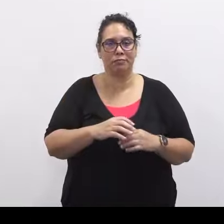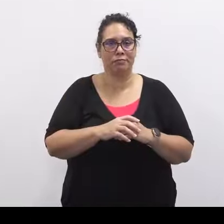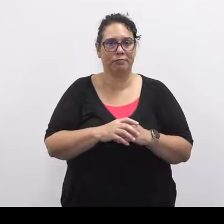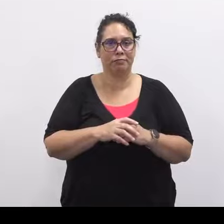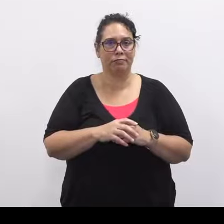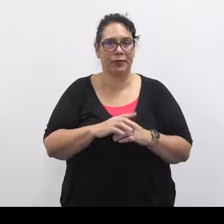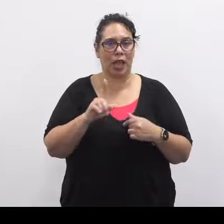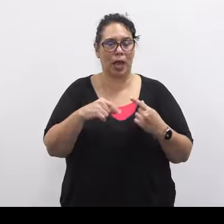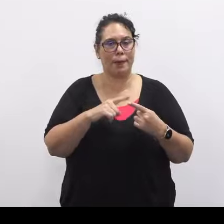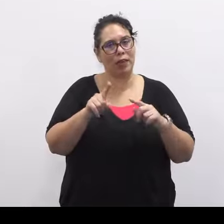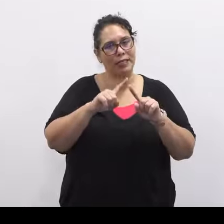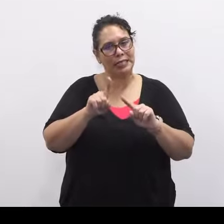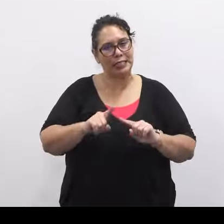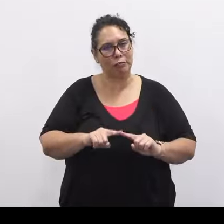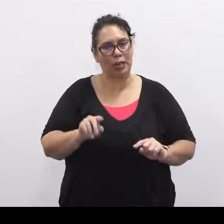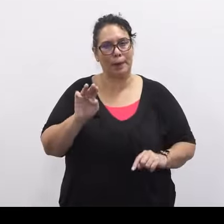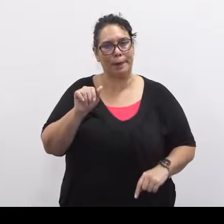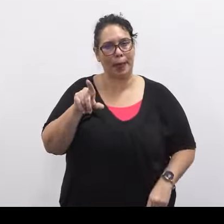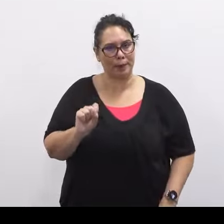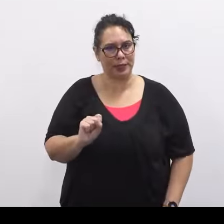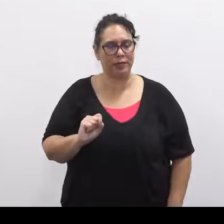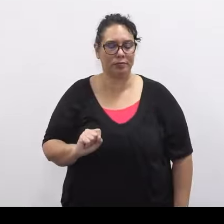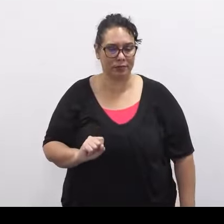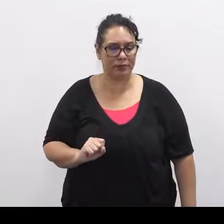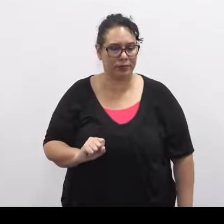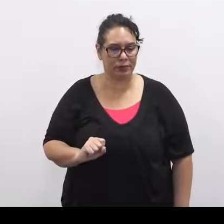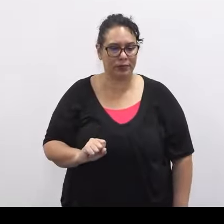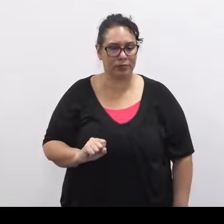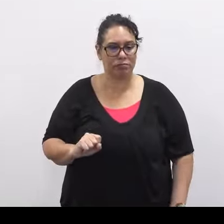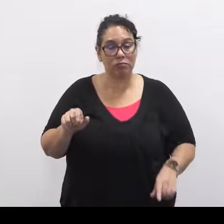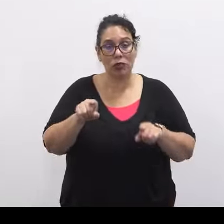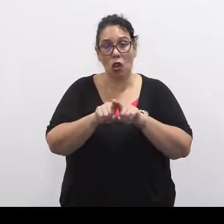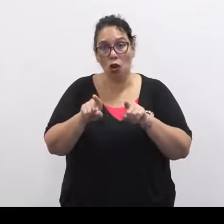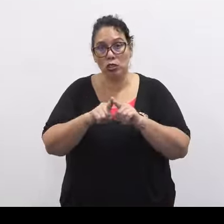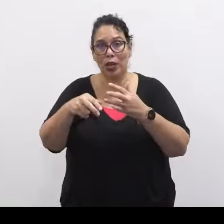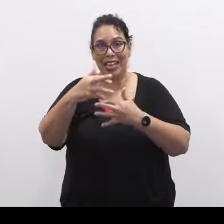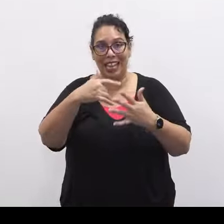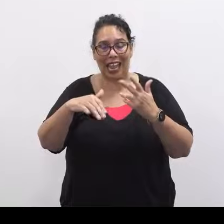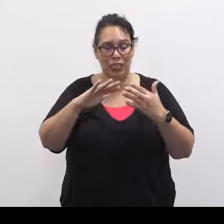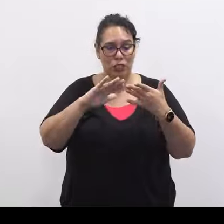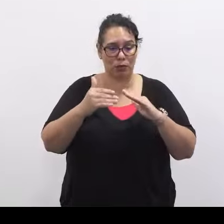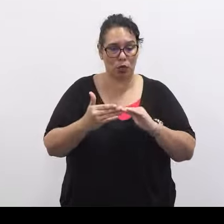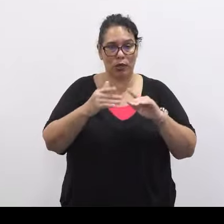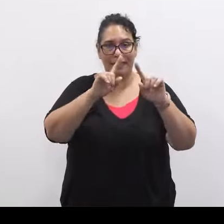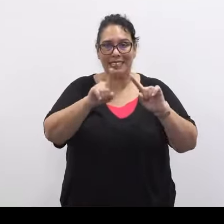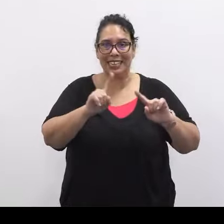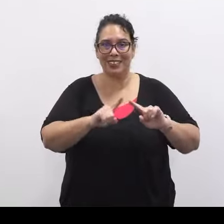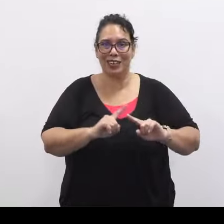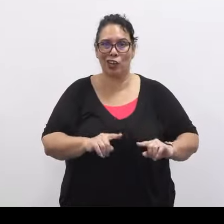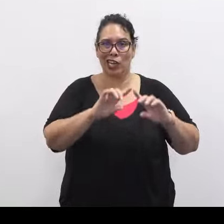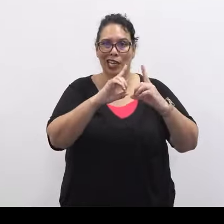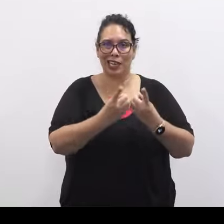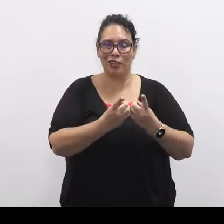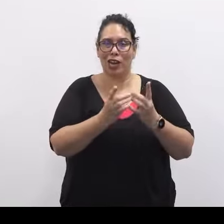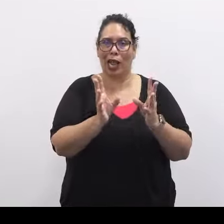about the differences in the maps. We also engaged the community in our different district committees.